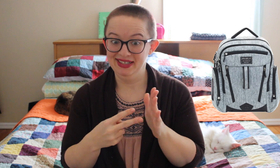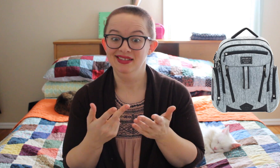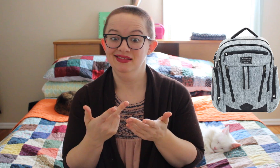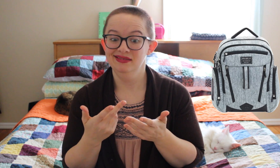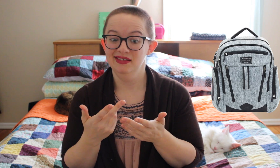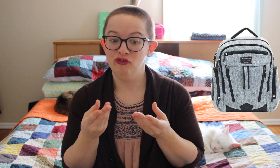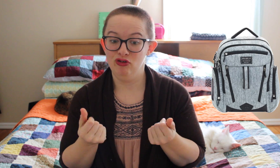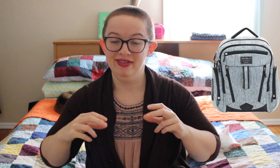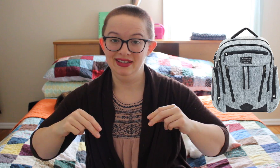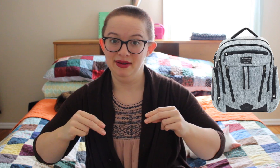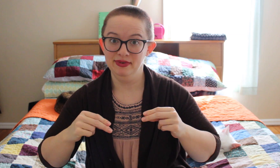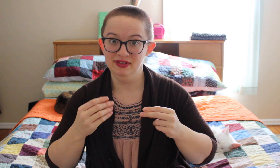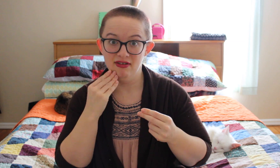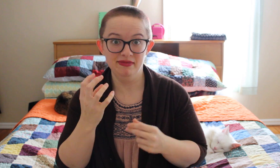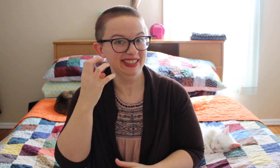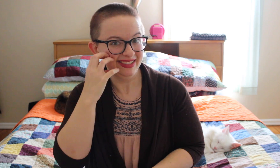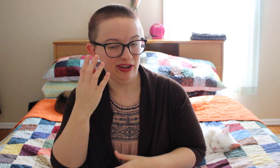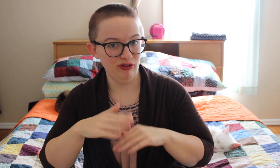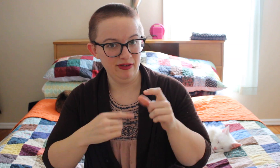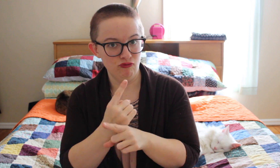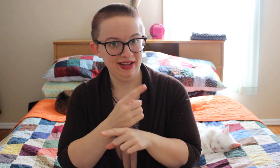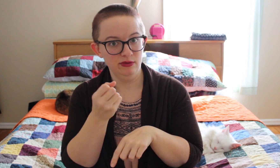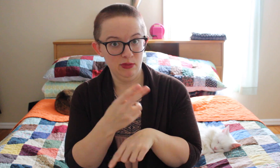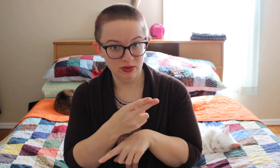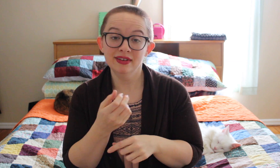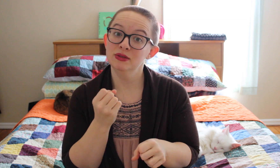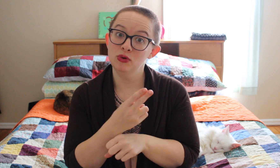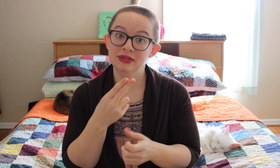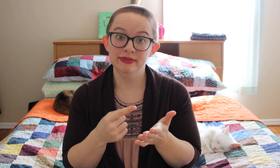So if you have that, cloth diapers, they're pretty thick. Much more than a disposable.